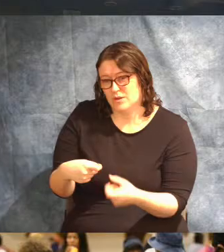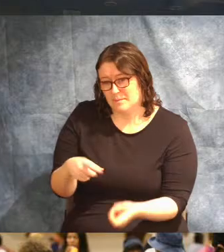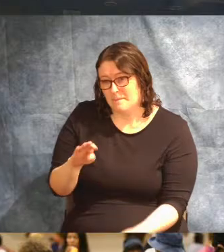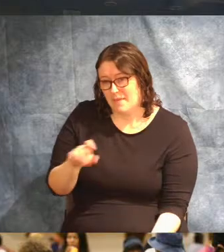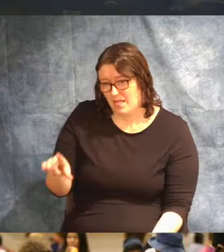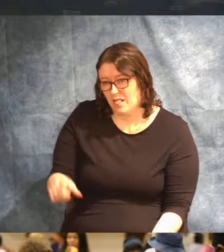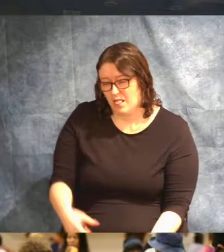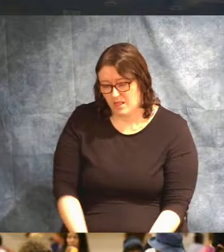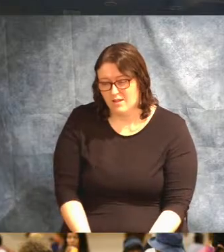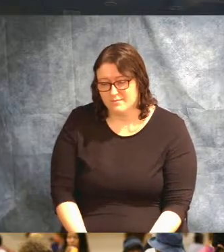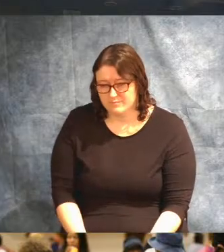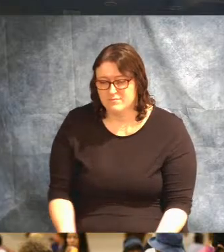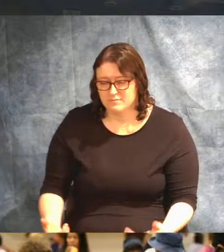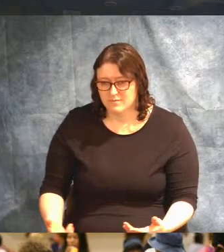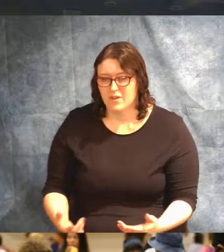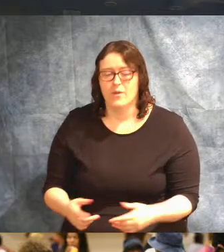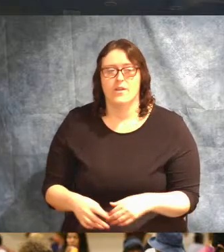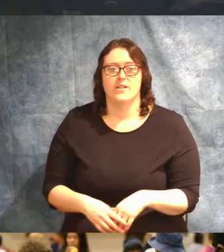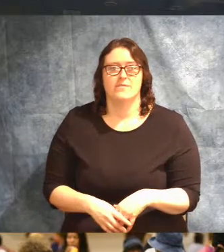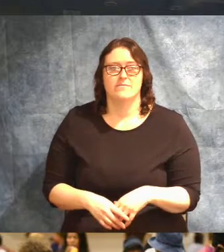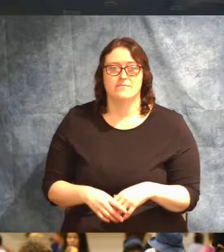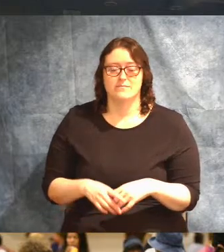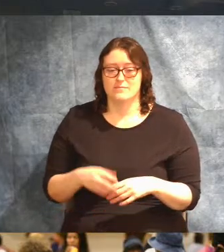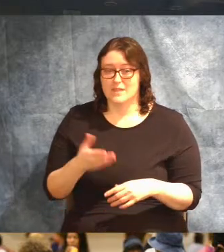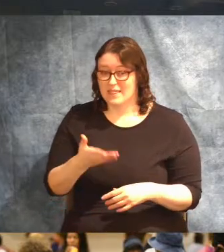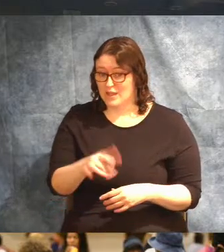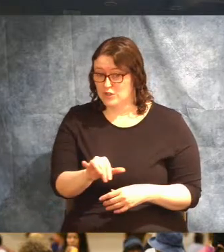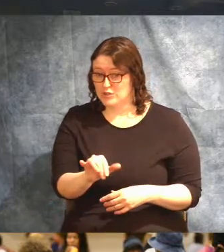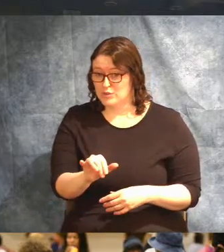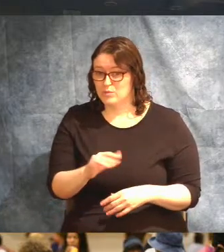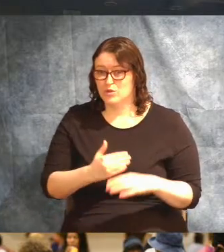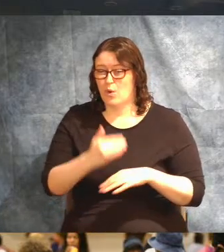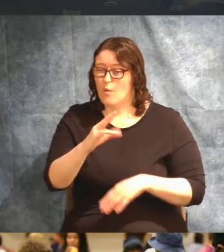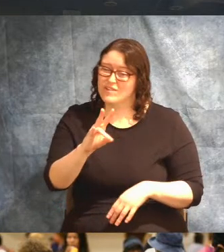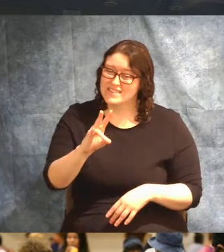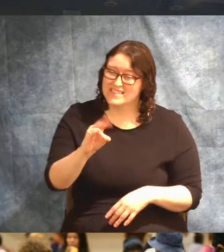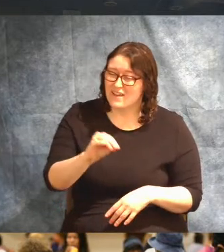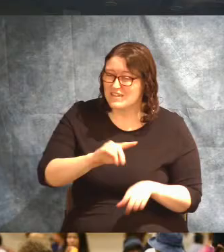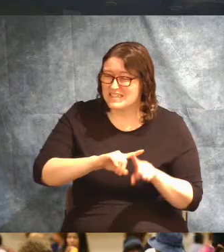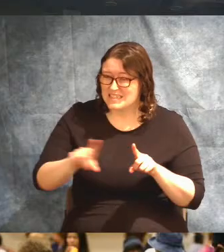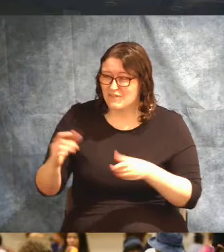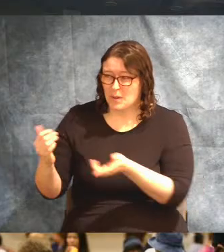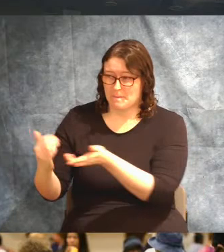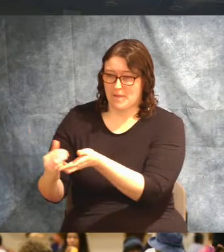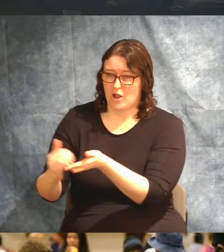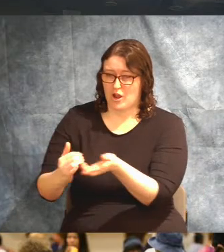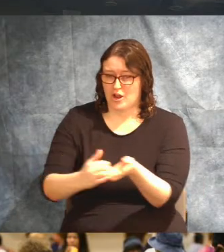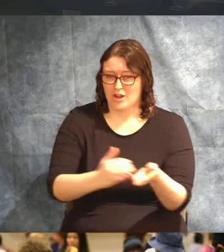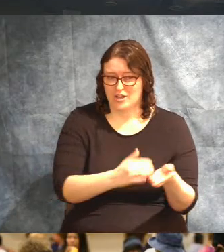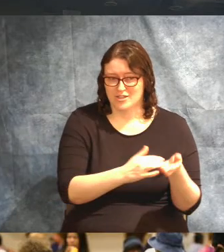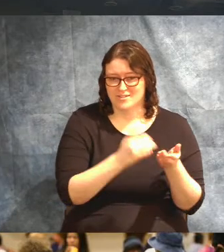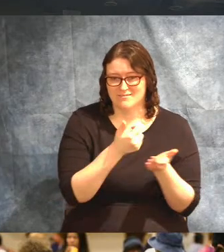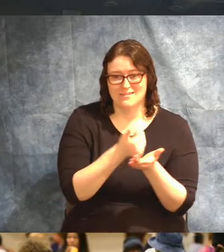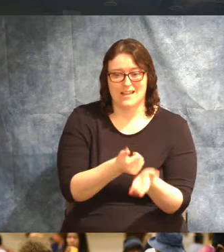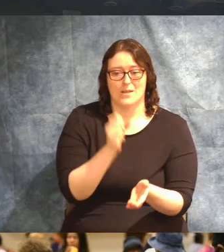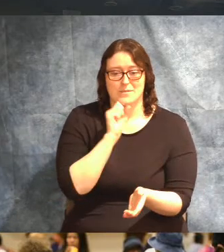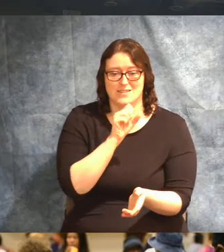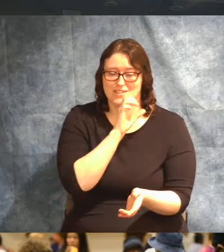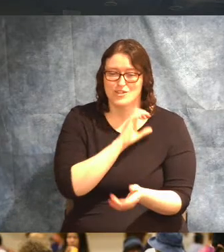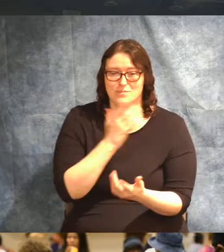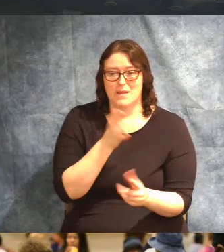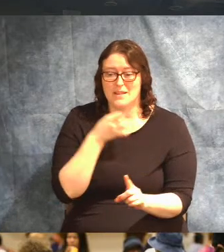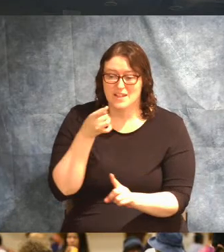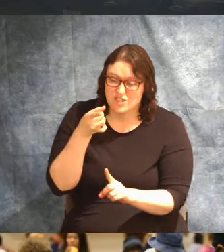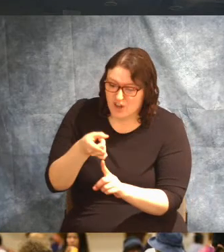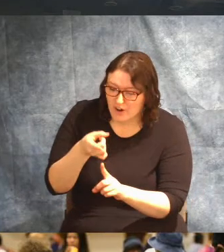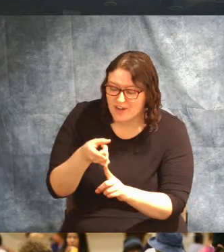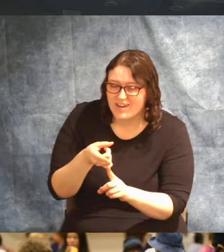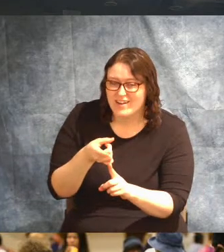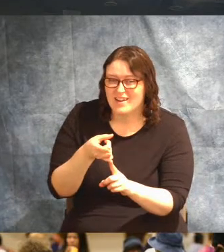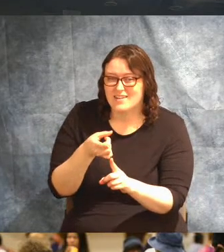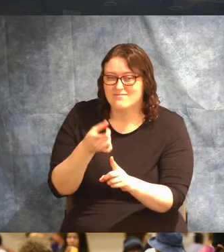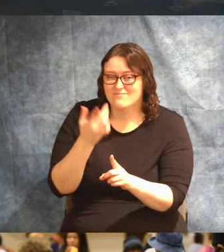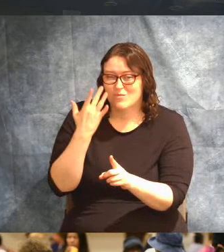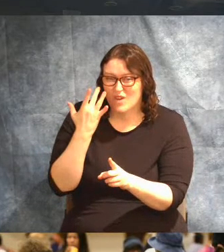And we also had over 70 partners to help seniors who are being targeted. seniors they're on fixed